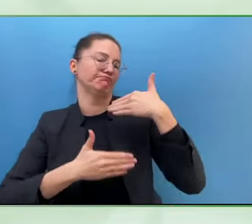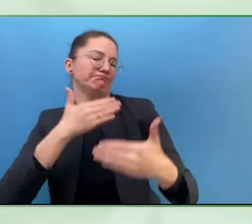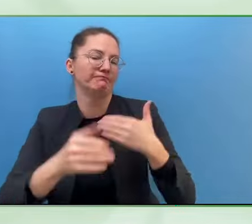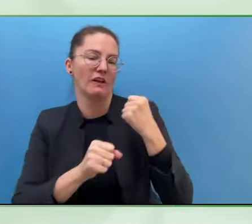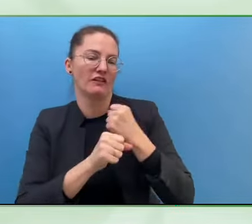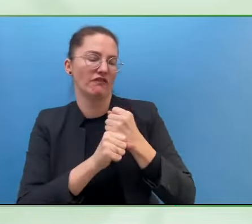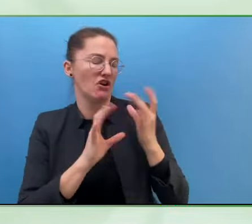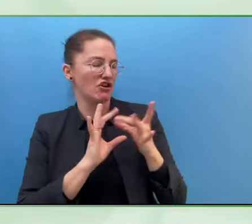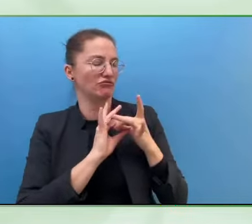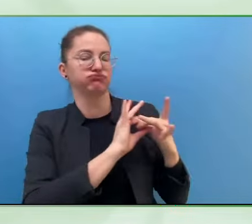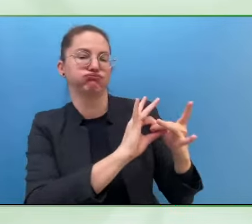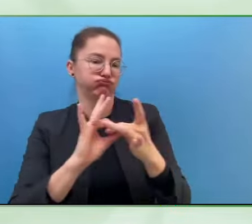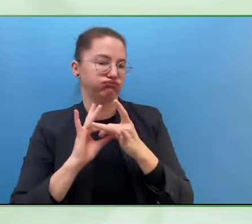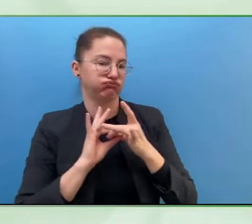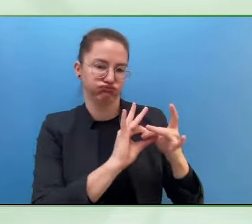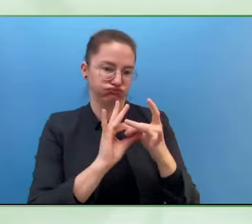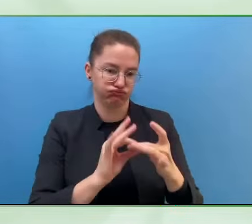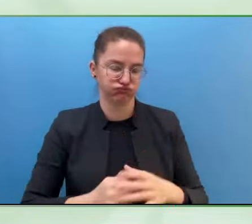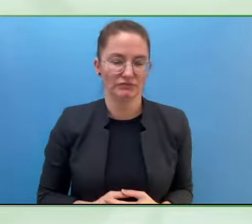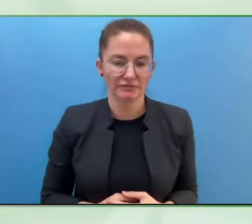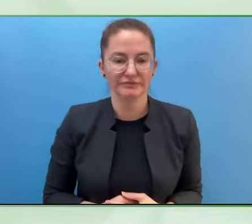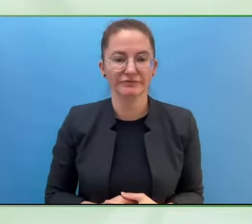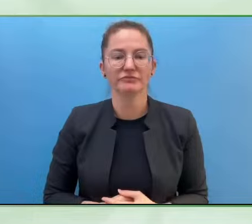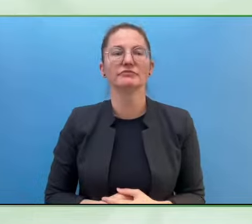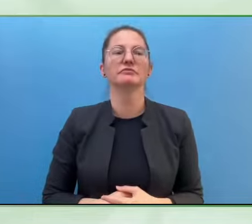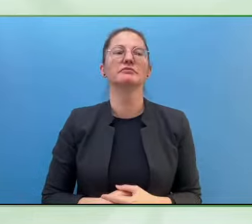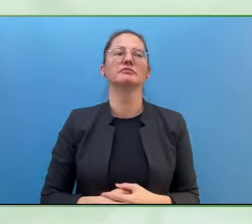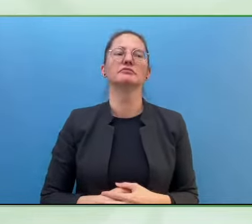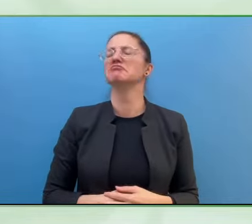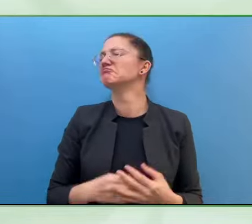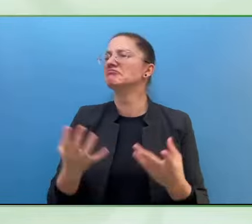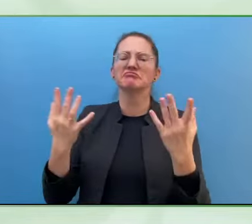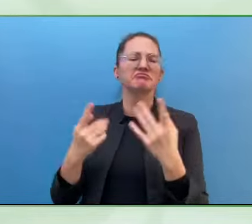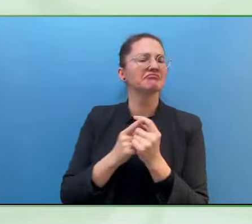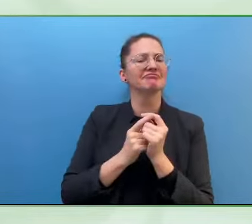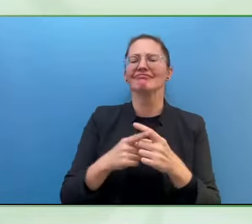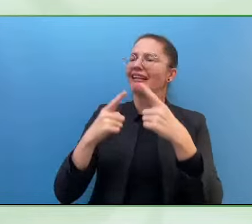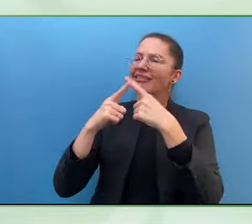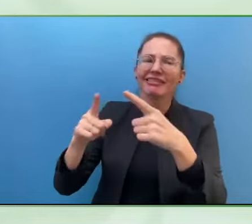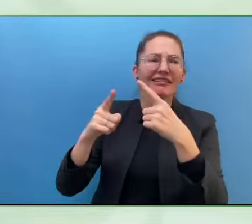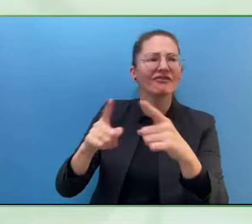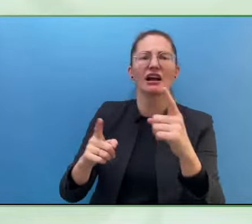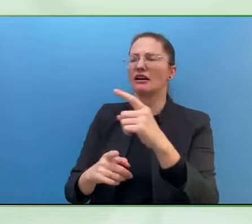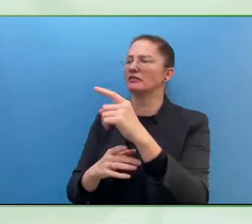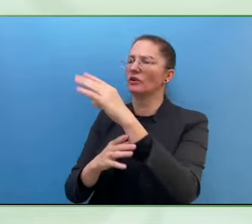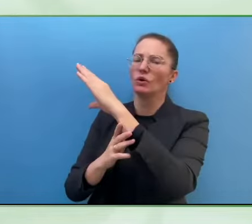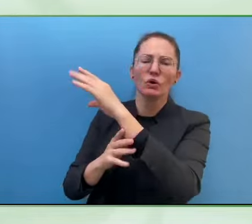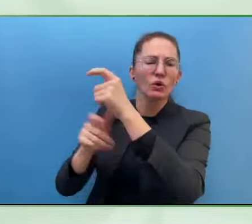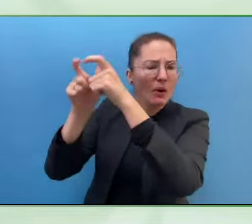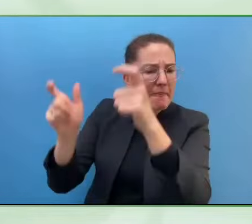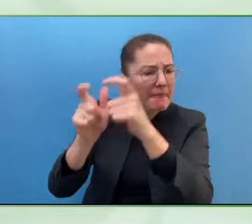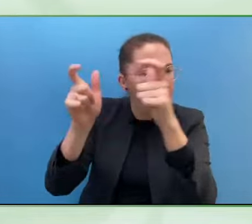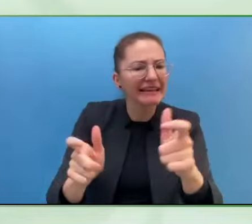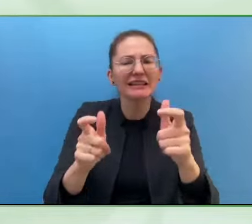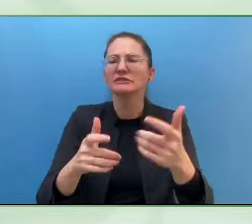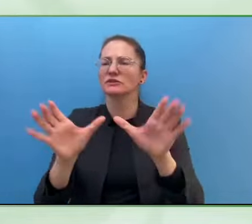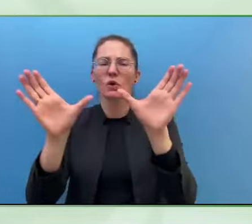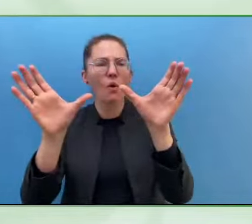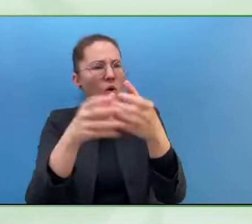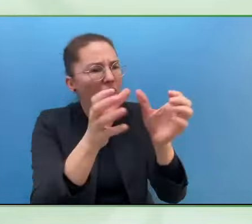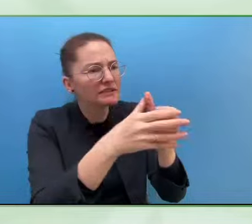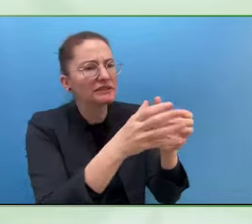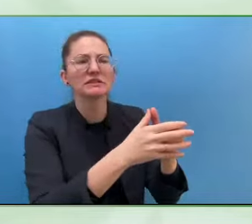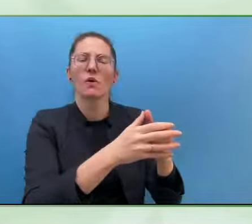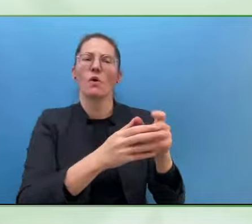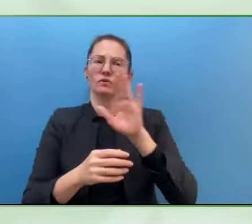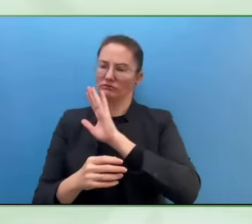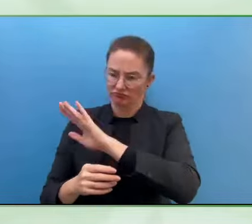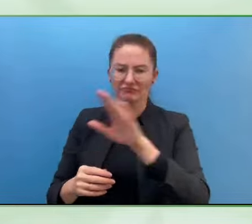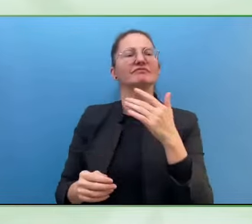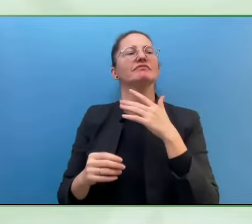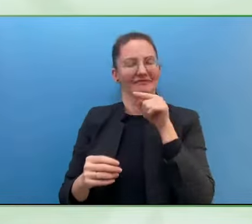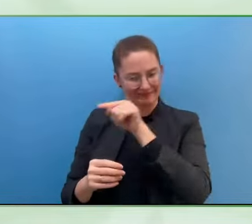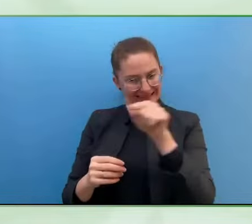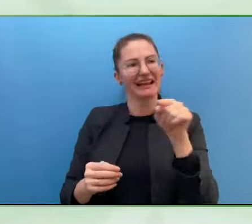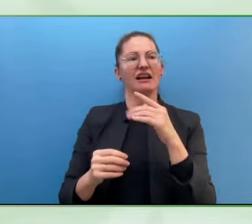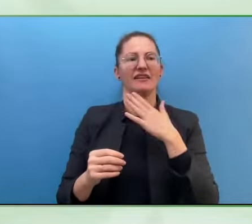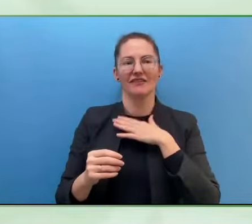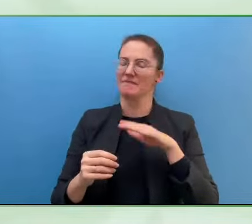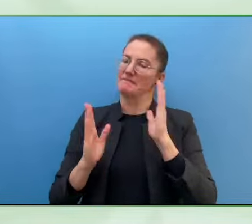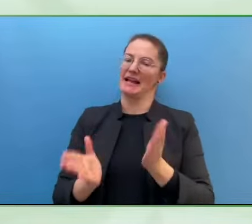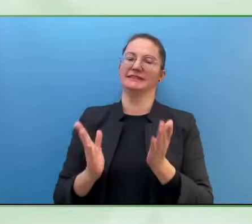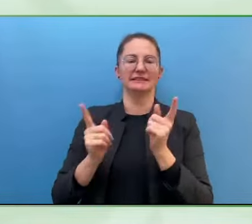What does the new evaluation mean?